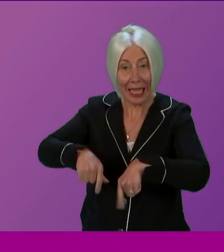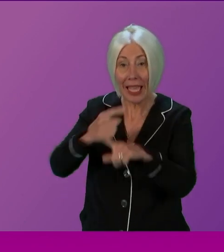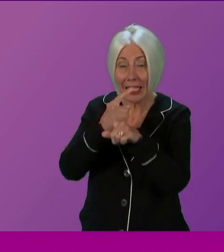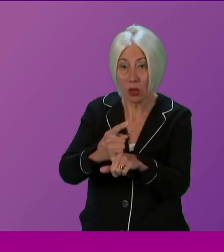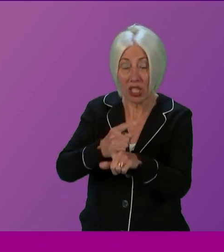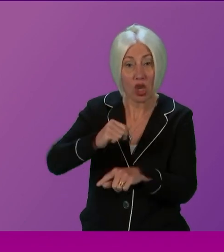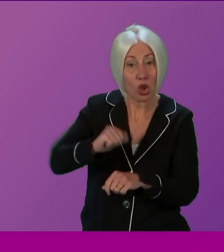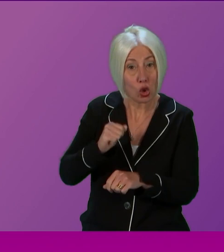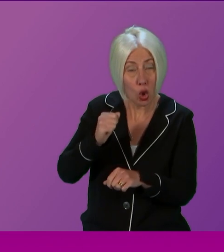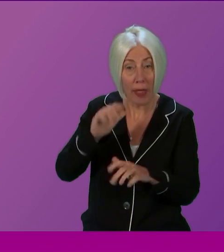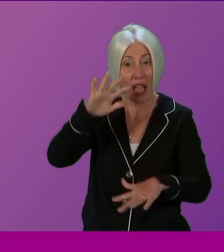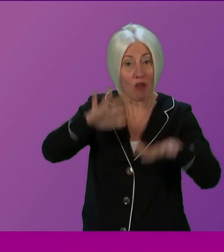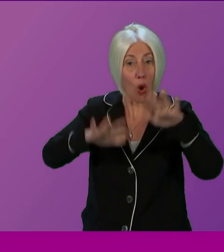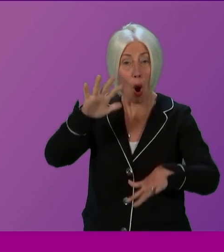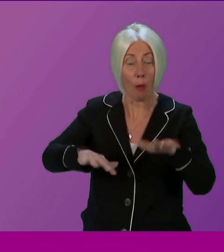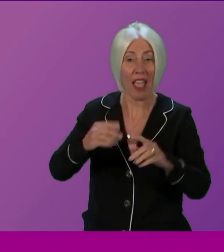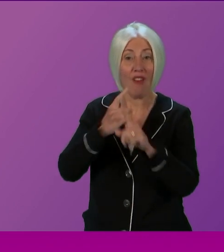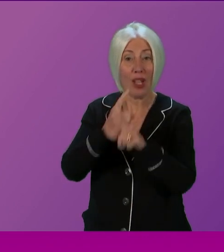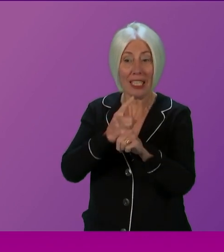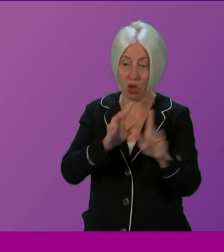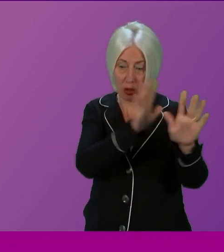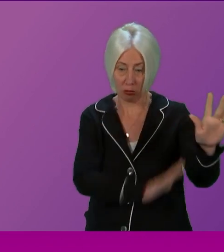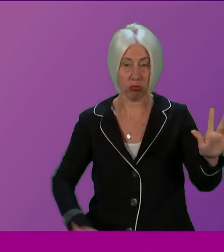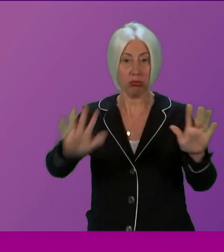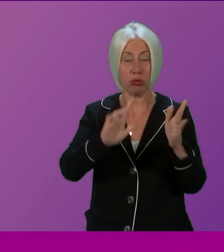particularly compared with teachers in the rest of the United Kingdom?